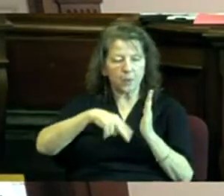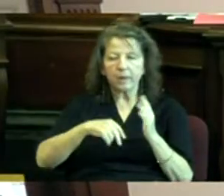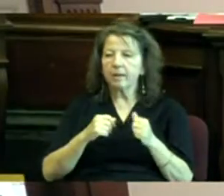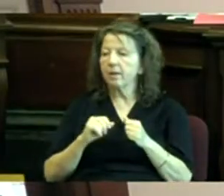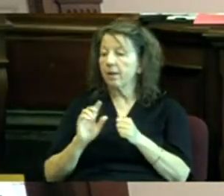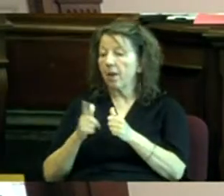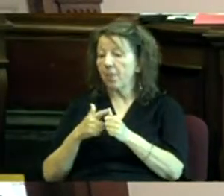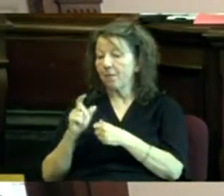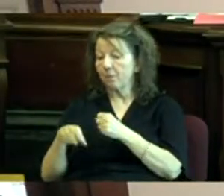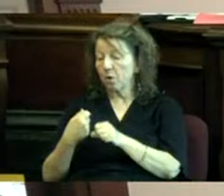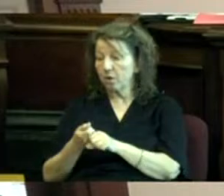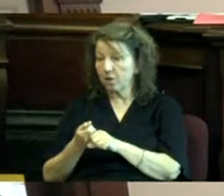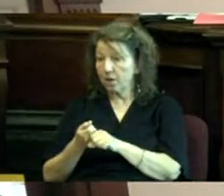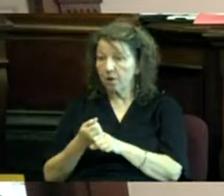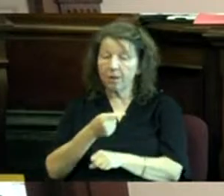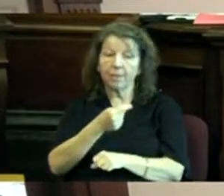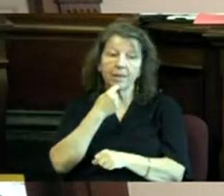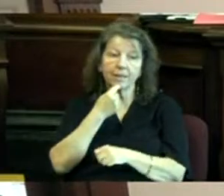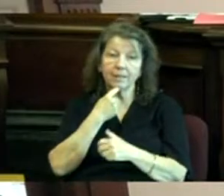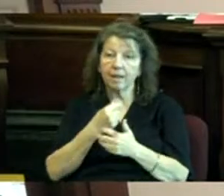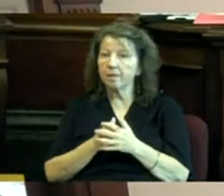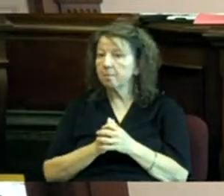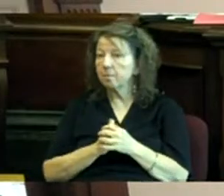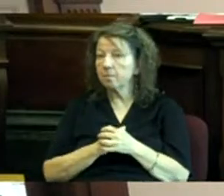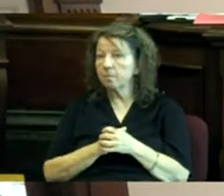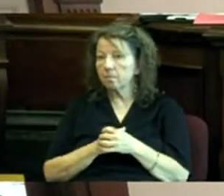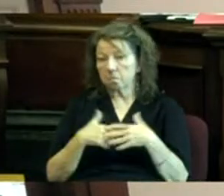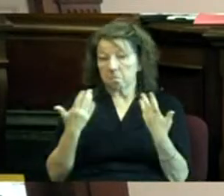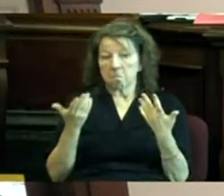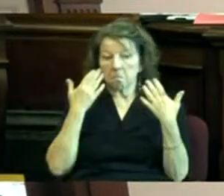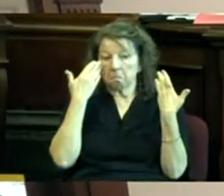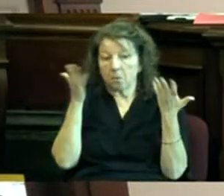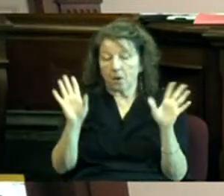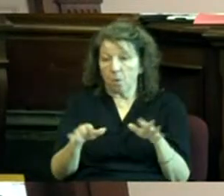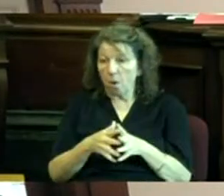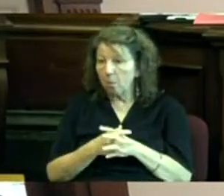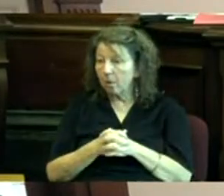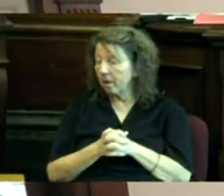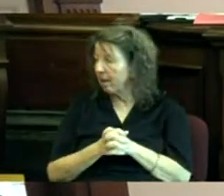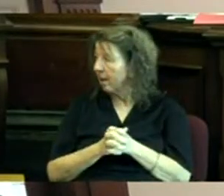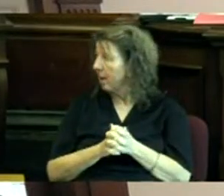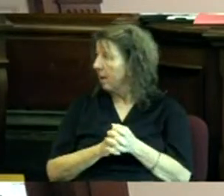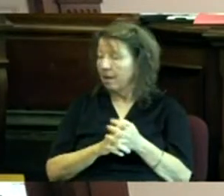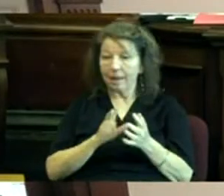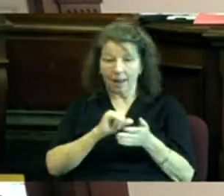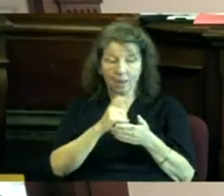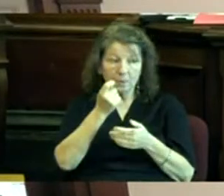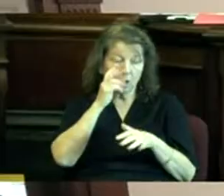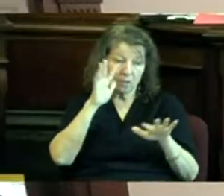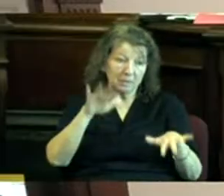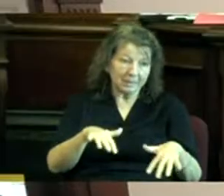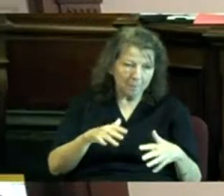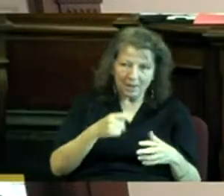them specifically, so what are you doing around science of reading? And the first year they